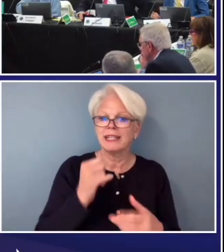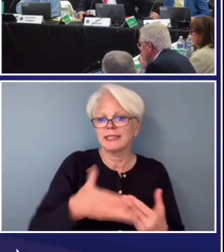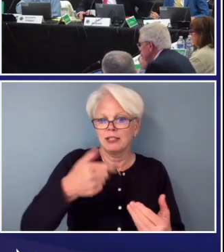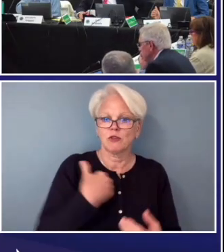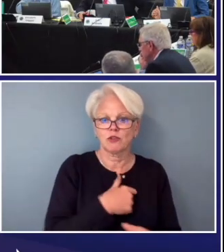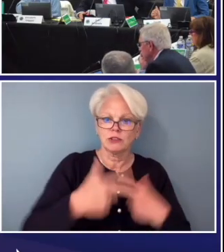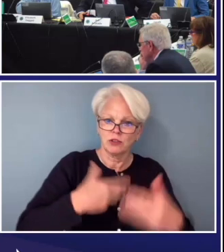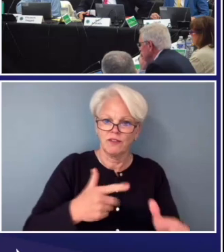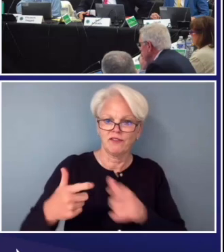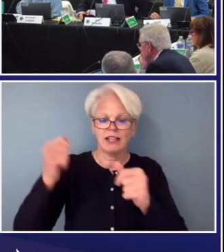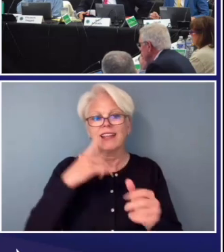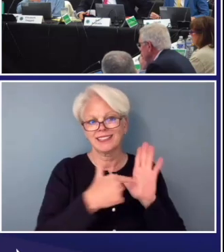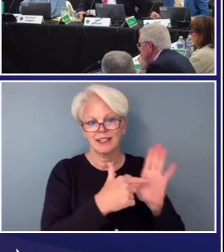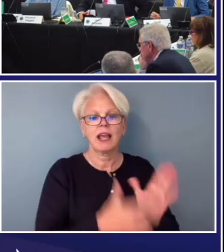would be helpful to us in terms of processing these.